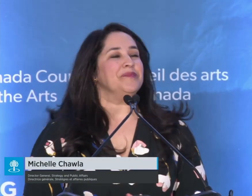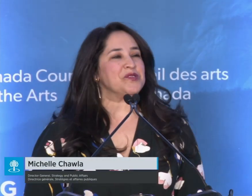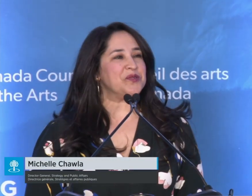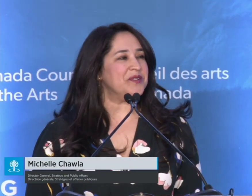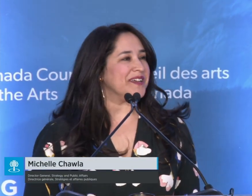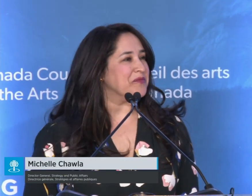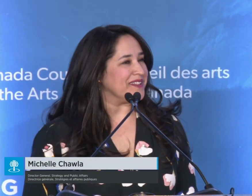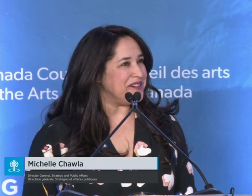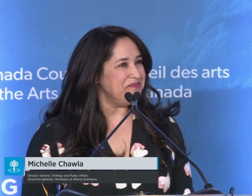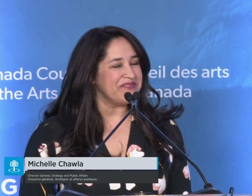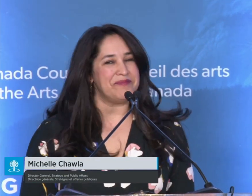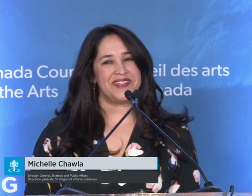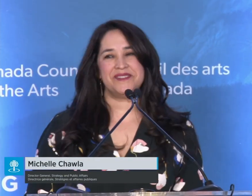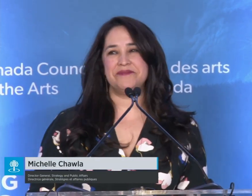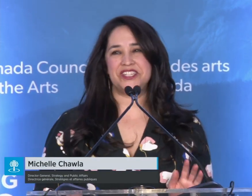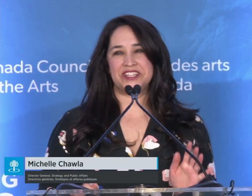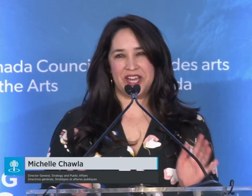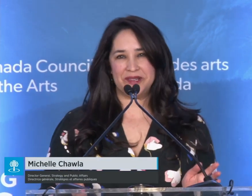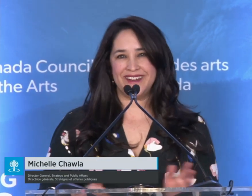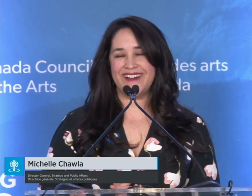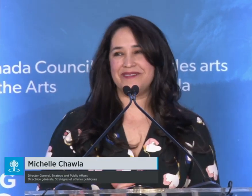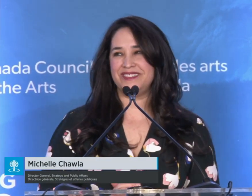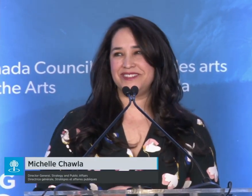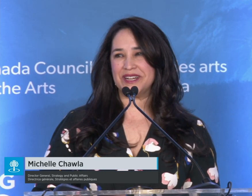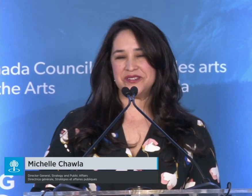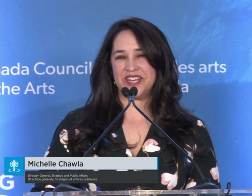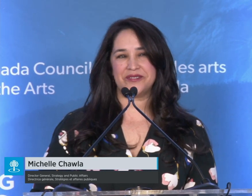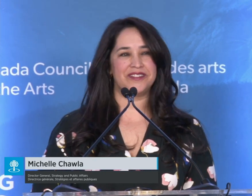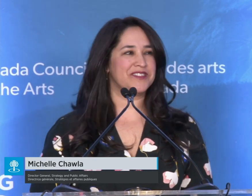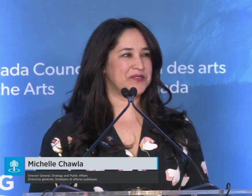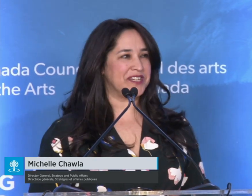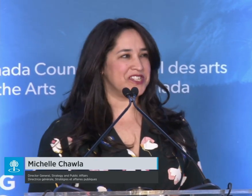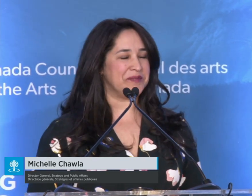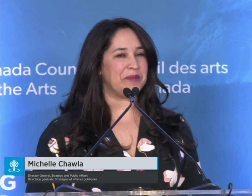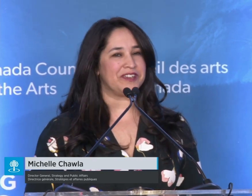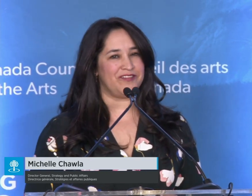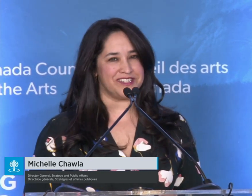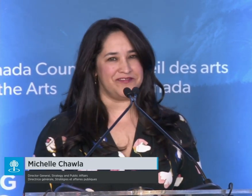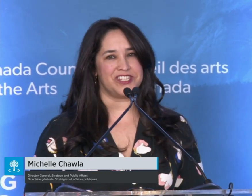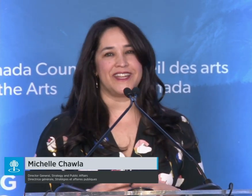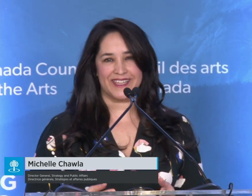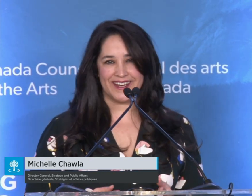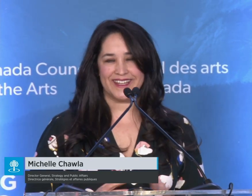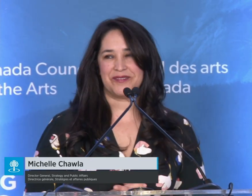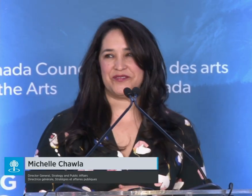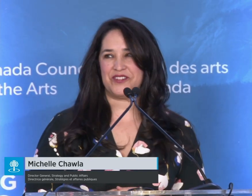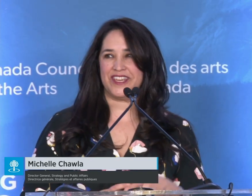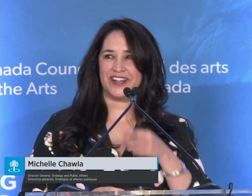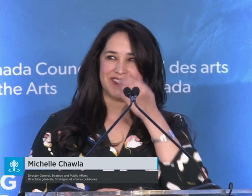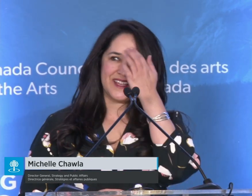Bonjour and welcome. My name is Michelle Chawla, I am the Director General of the Strategy and Public Affairs Division at the Canada Council for the Arts.